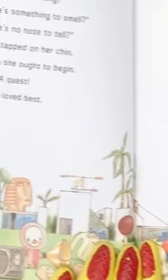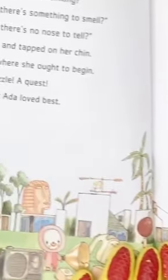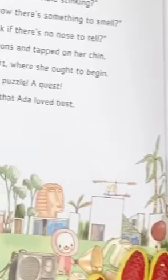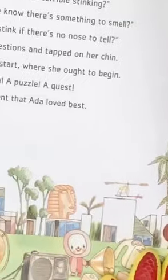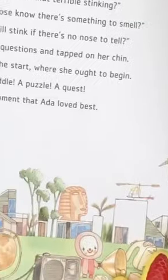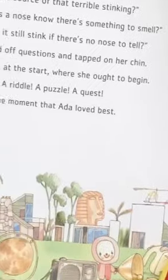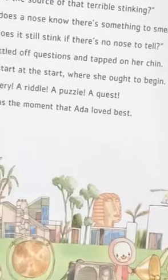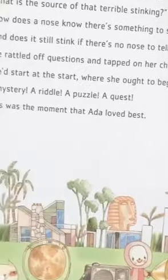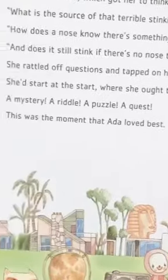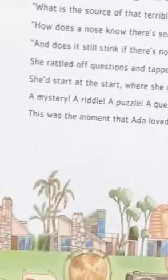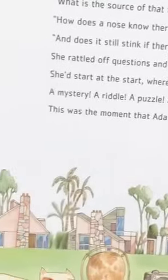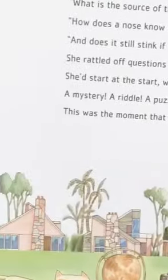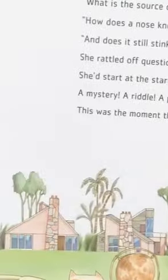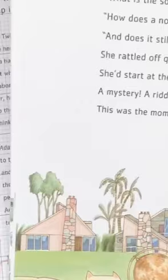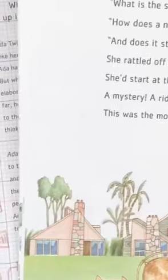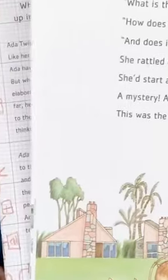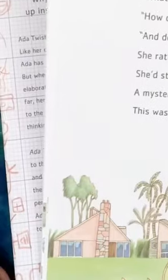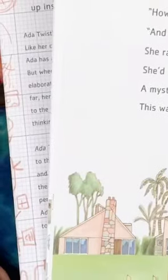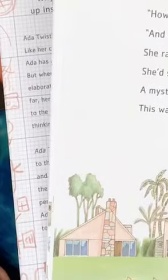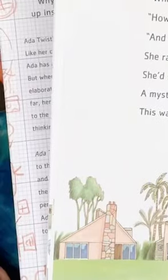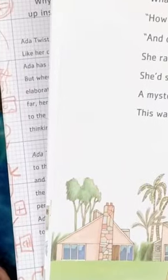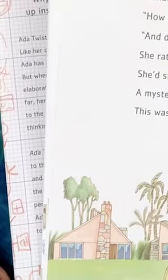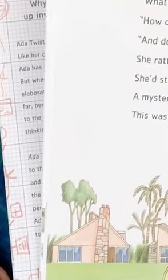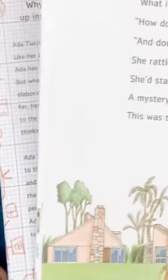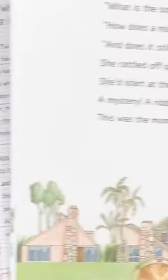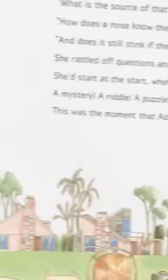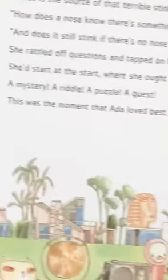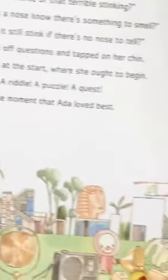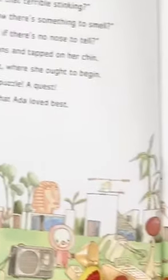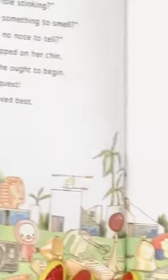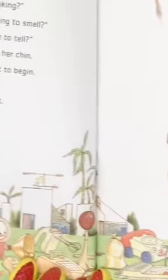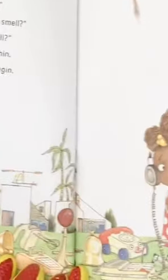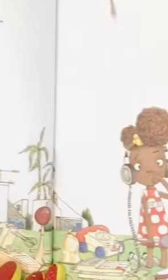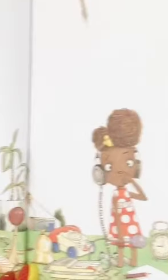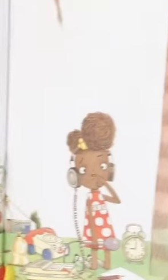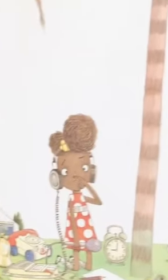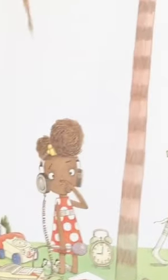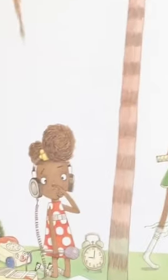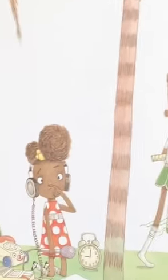What do you think the stink is?